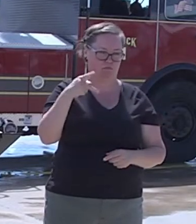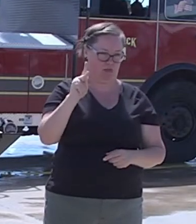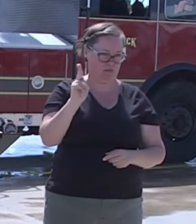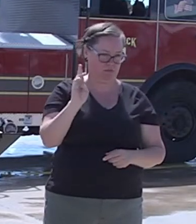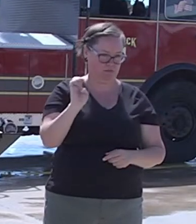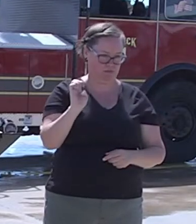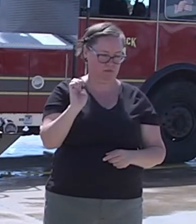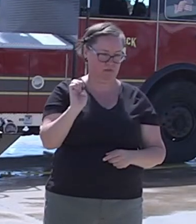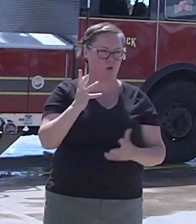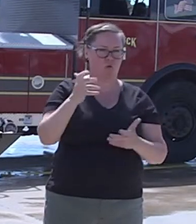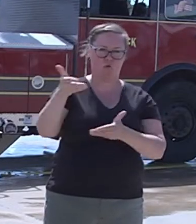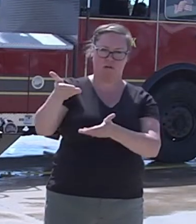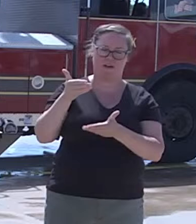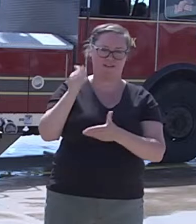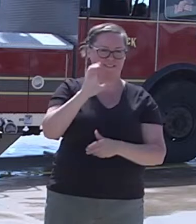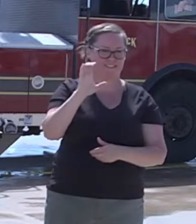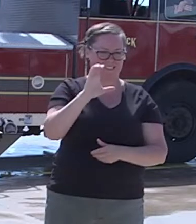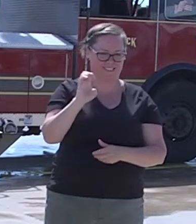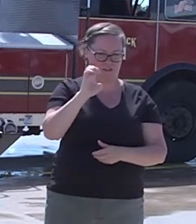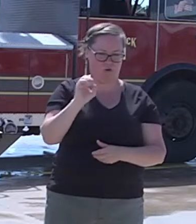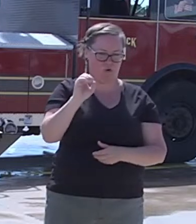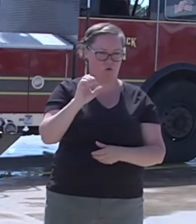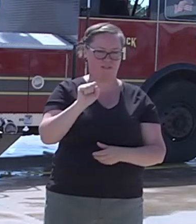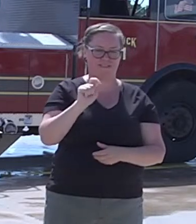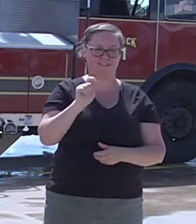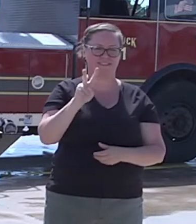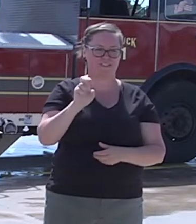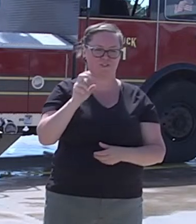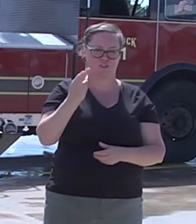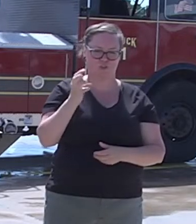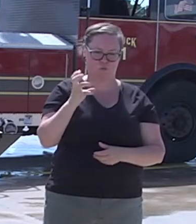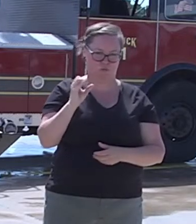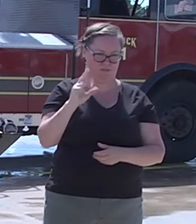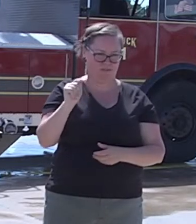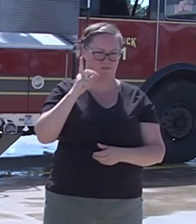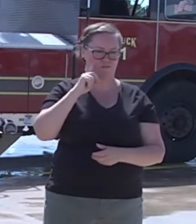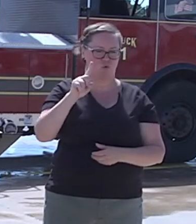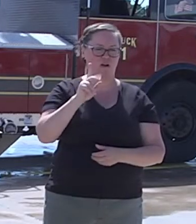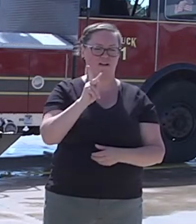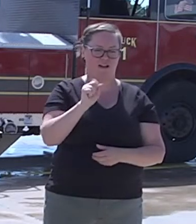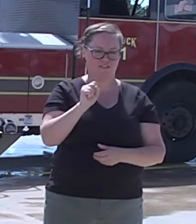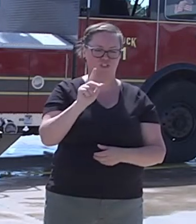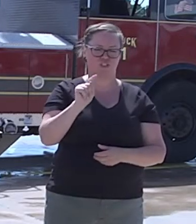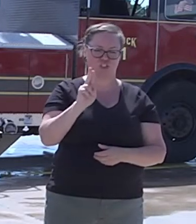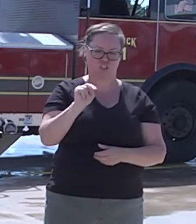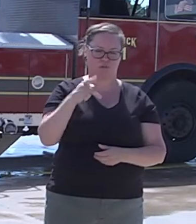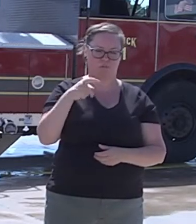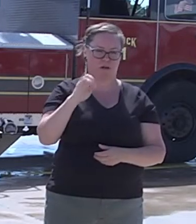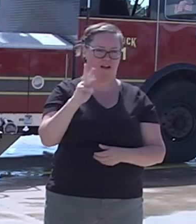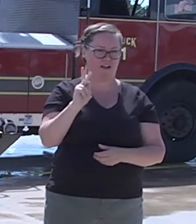Authority Steve huitt to talk about some of the changes you may see to payments on the turn tip